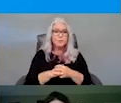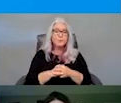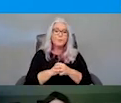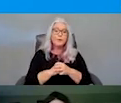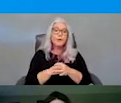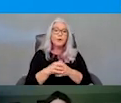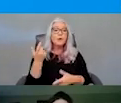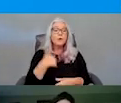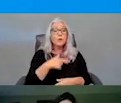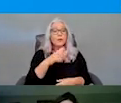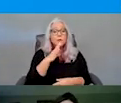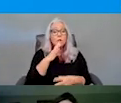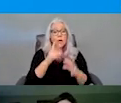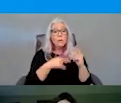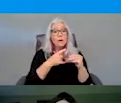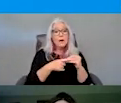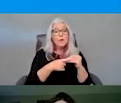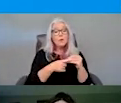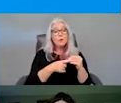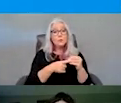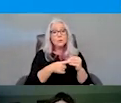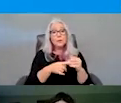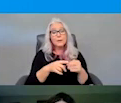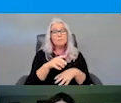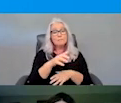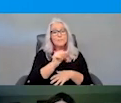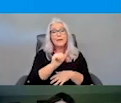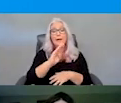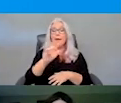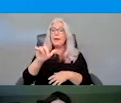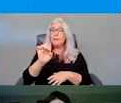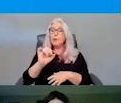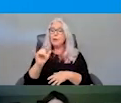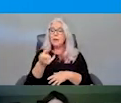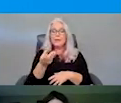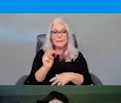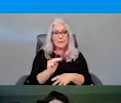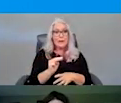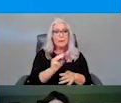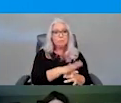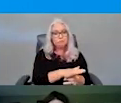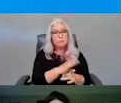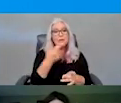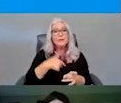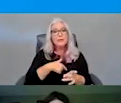ableism in simple terms, not to feel there is not a need to post it but to explain it, it's